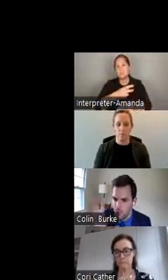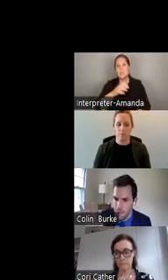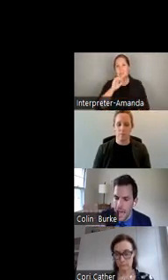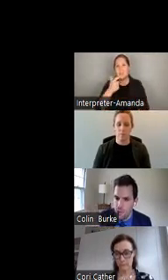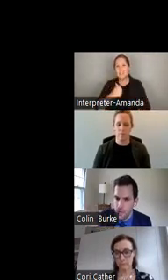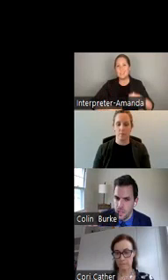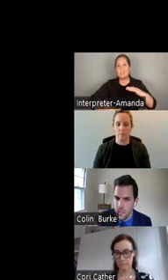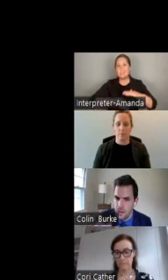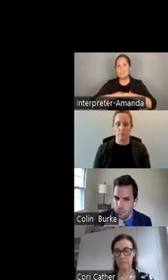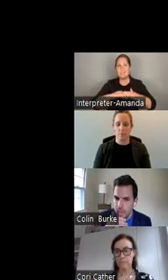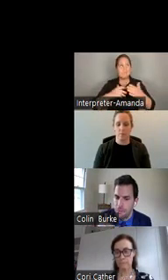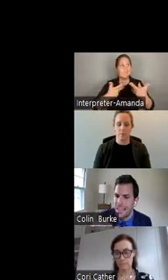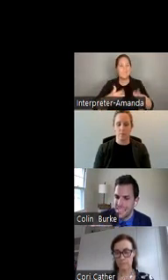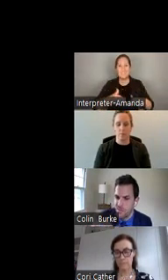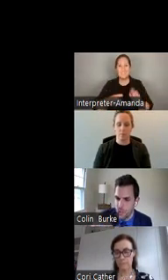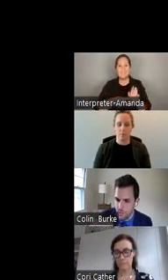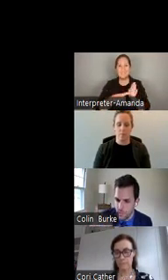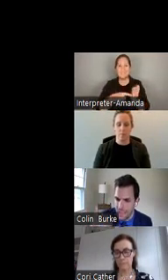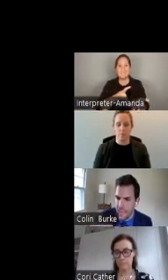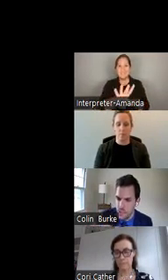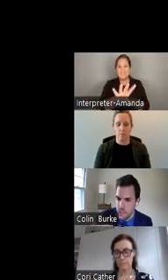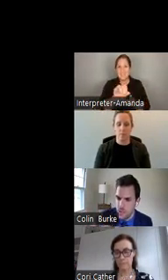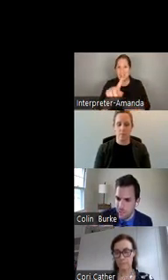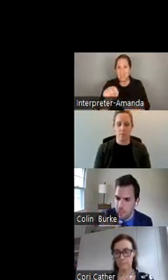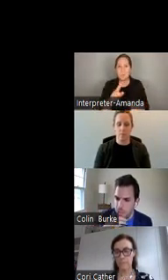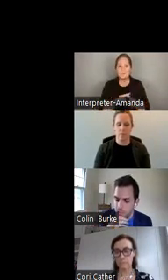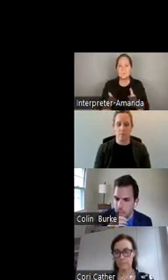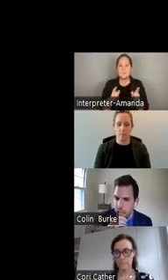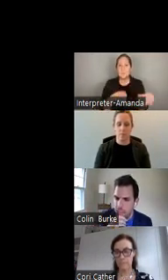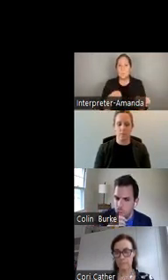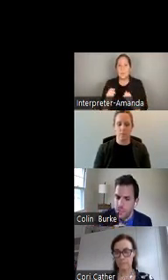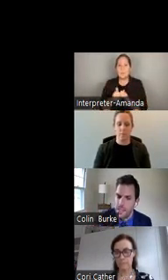different Pathways that may imply different levels of connection to family I think one thing